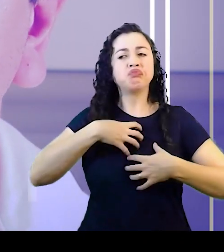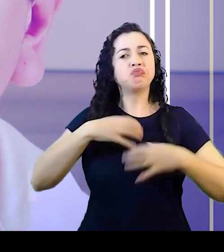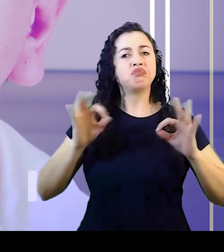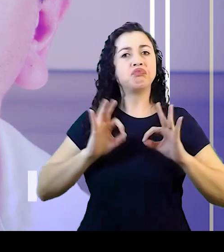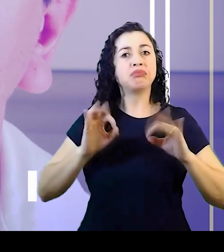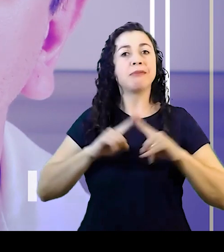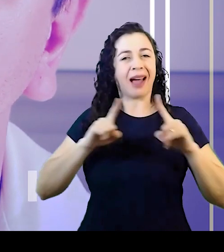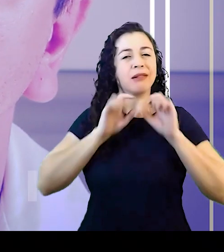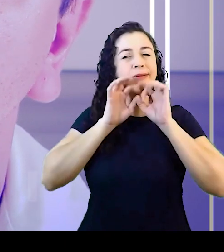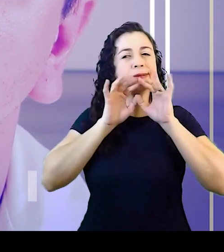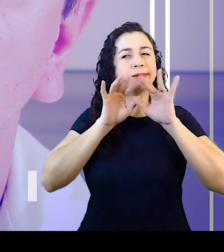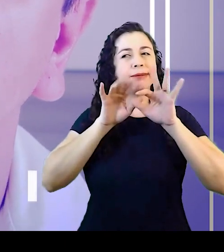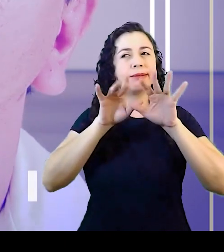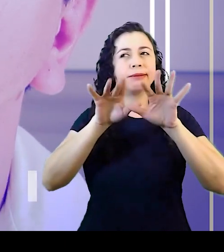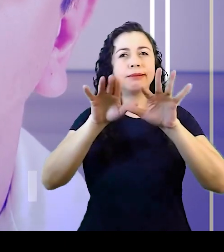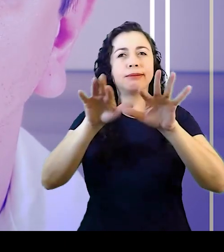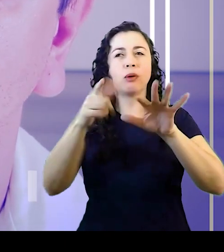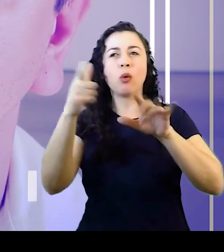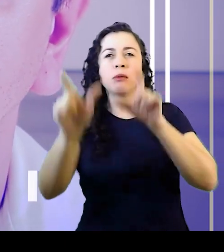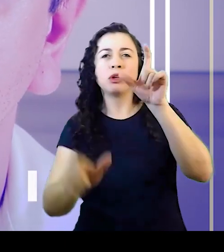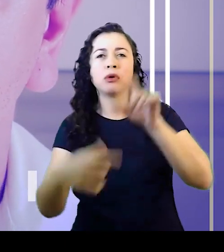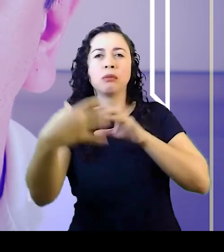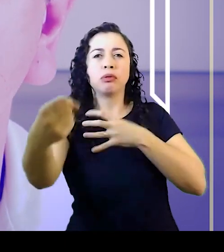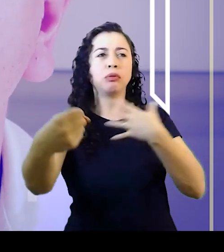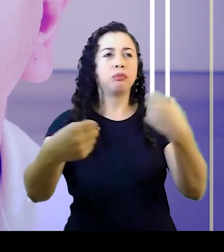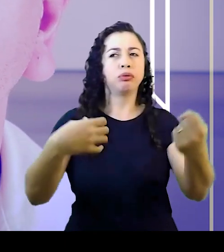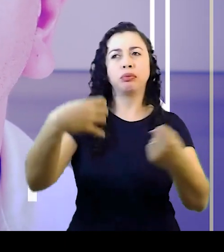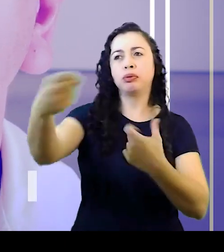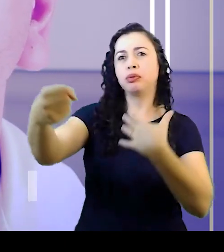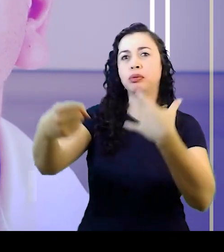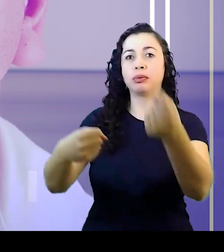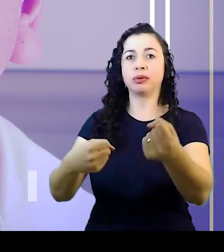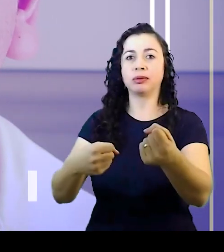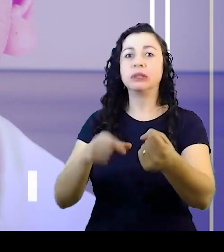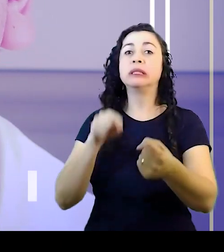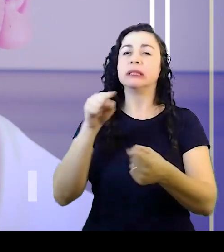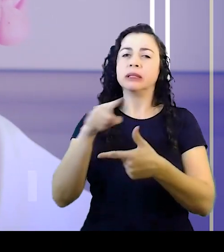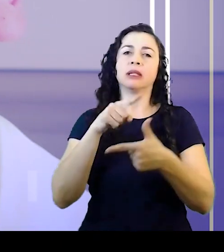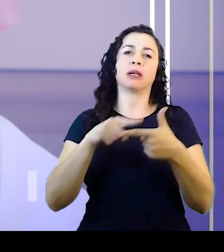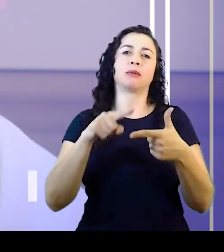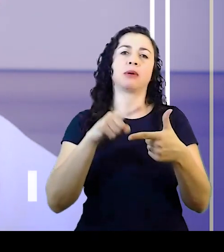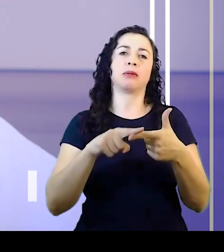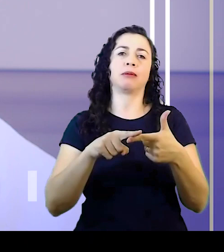scatter it to new people, and this shows